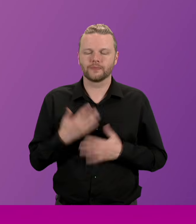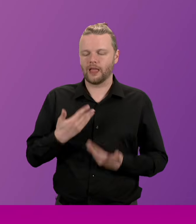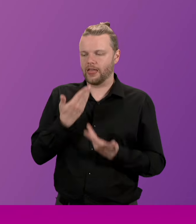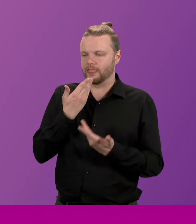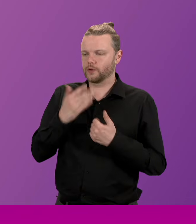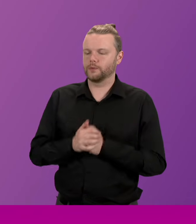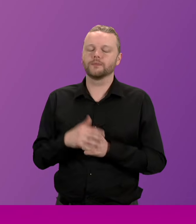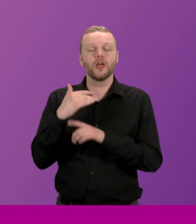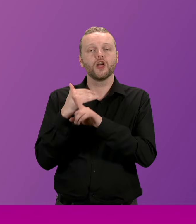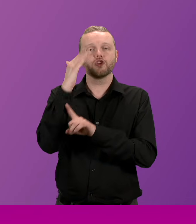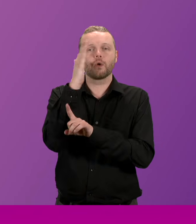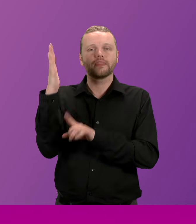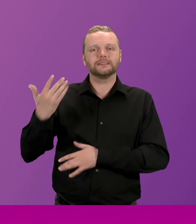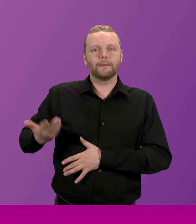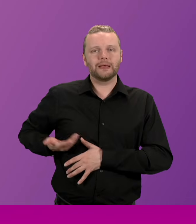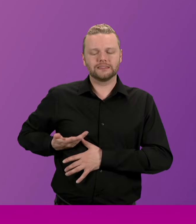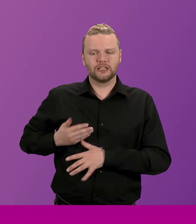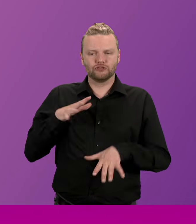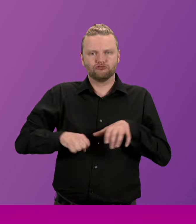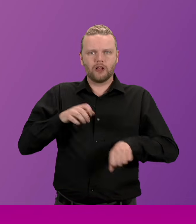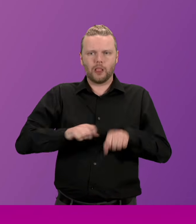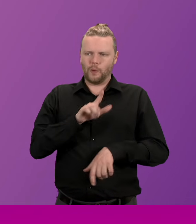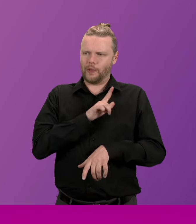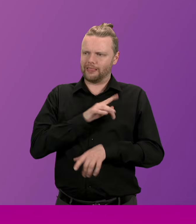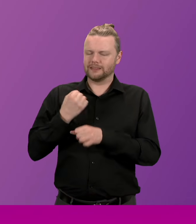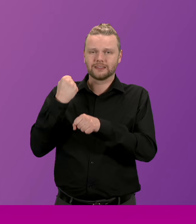North-east businesses are struggling due to the Government’s punishing business rates